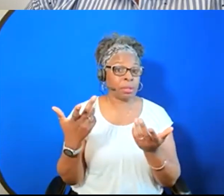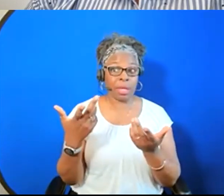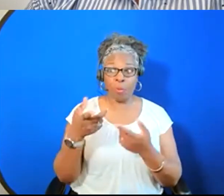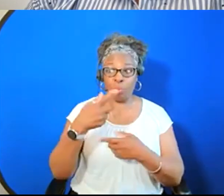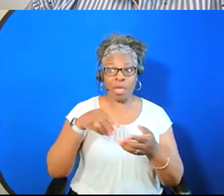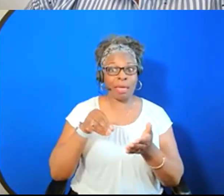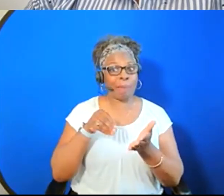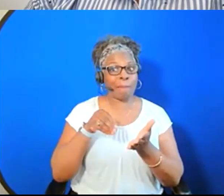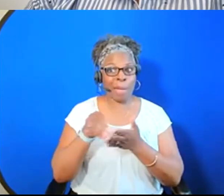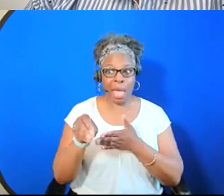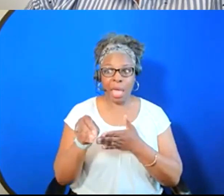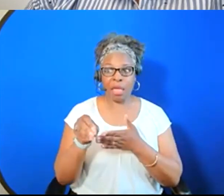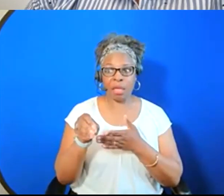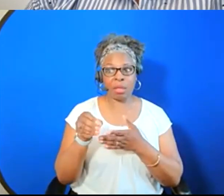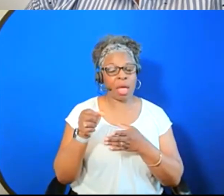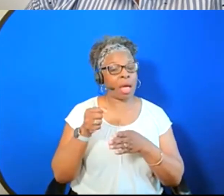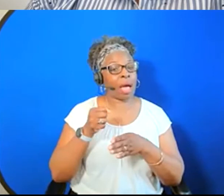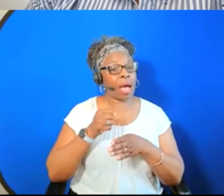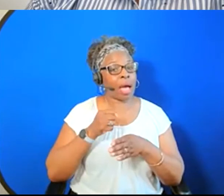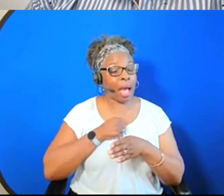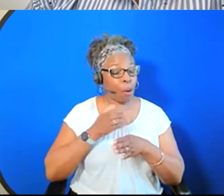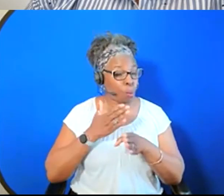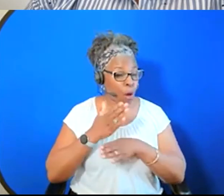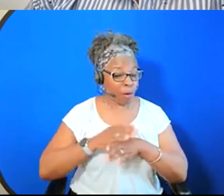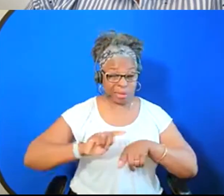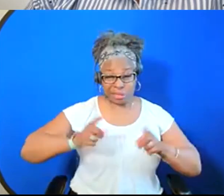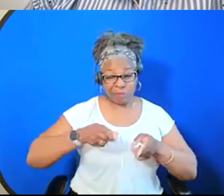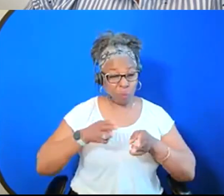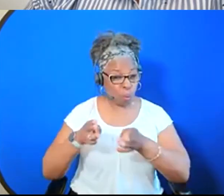and the impact those works, had and how we measured that impact.